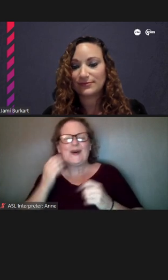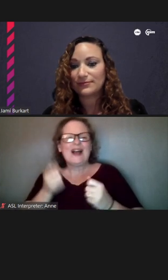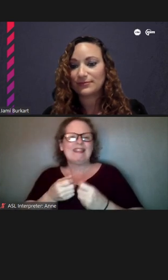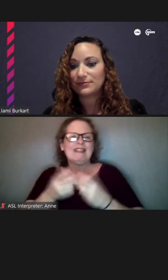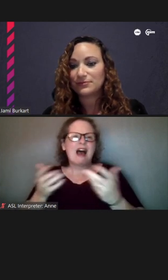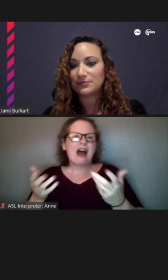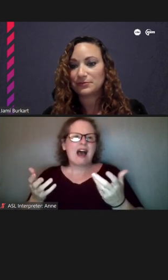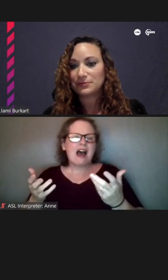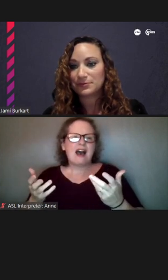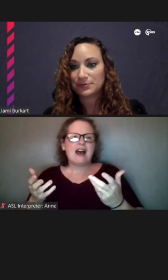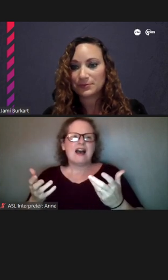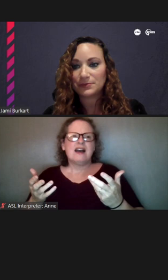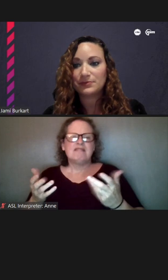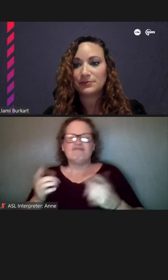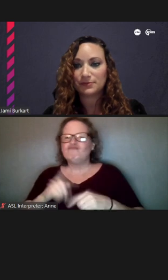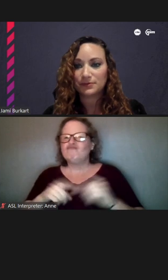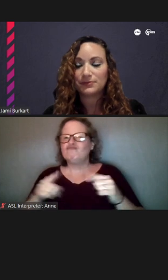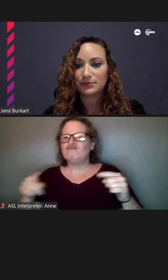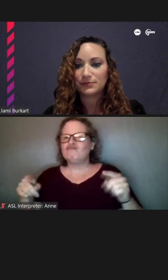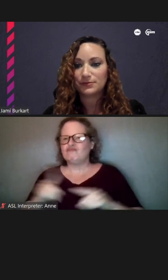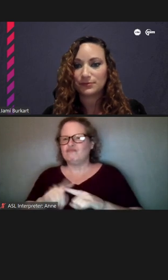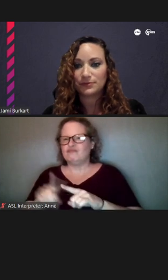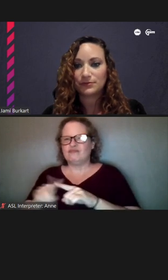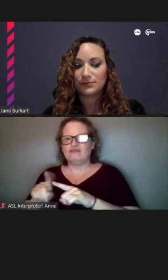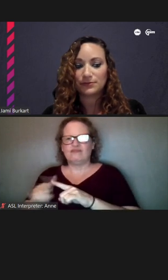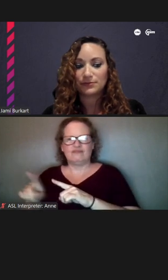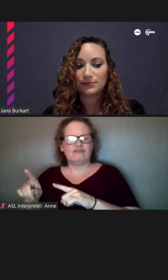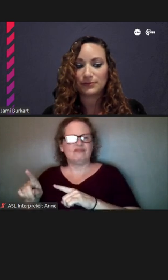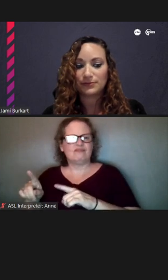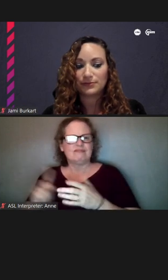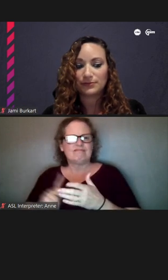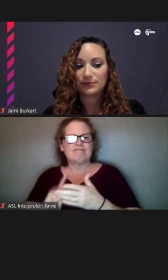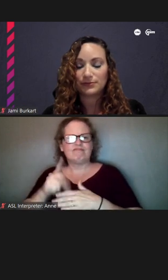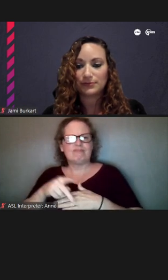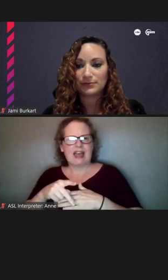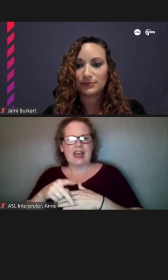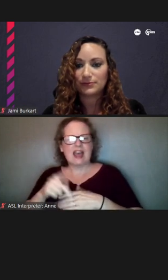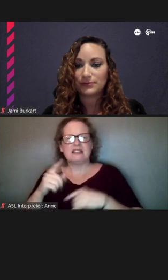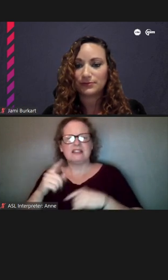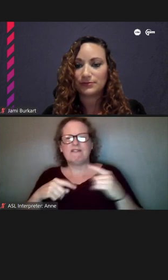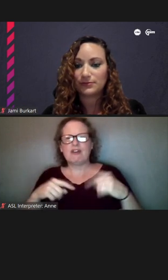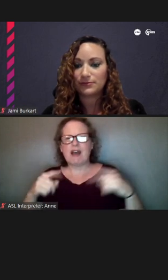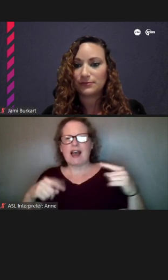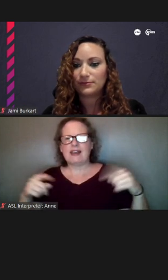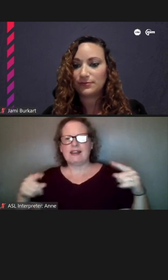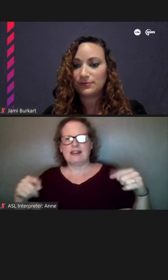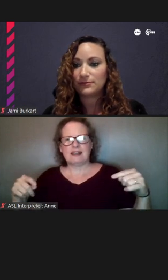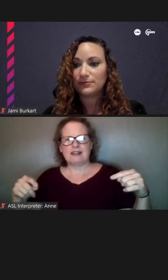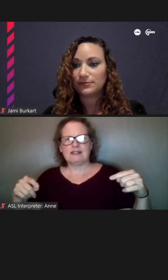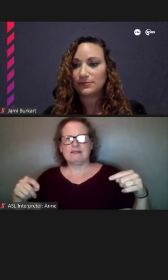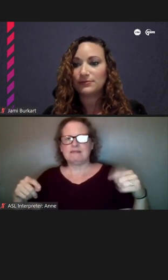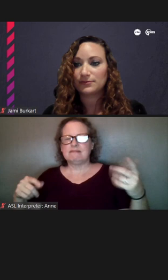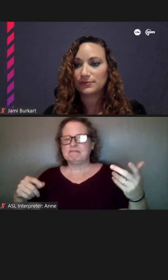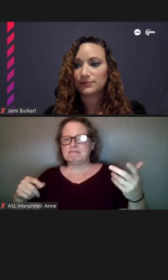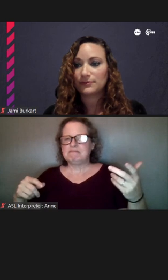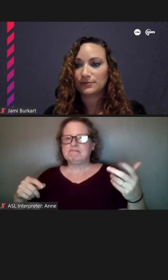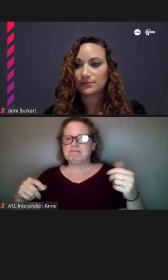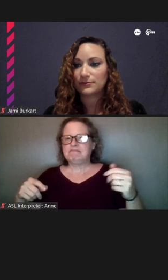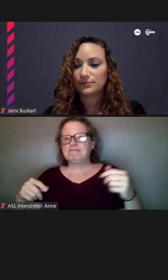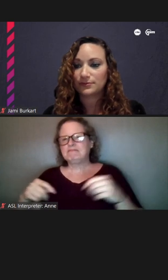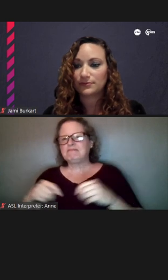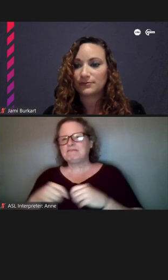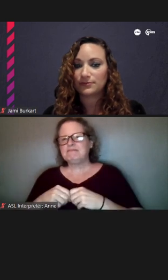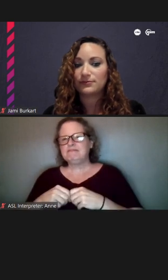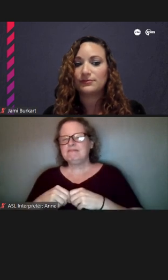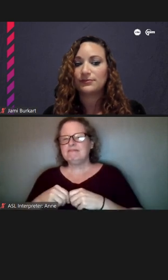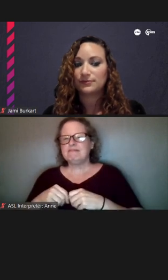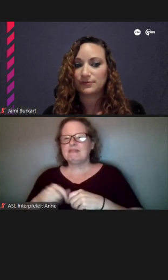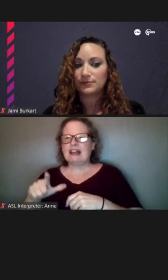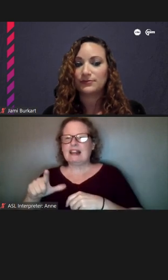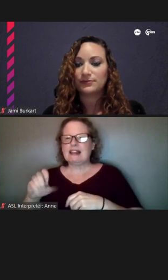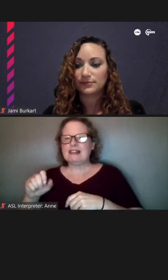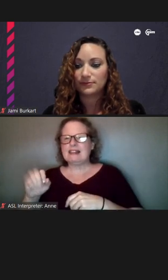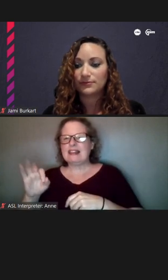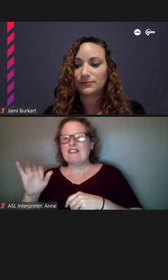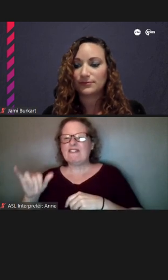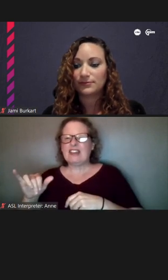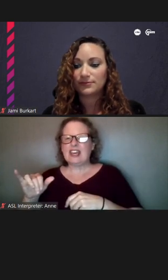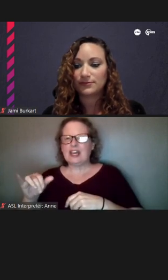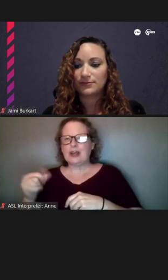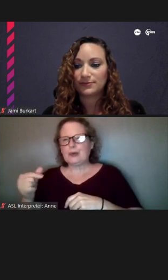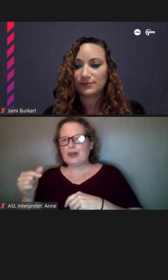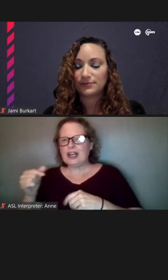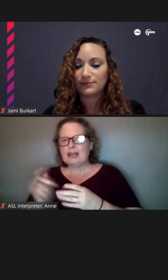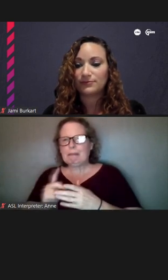a lot of different variety of leafy greens, and then I know there's been I've seen in